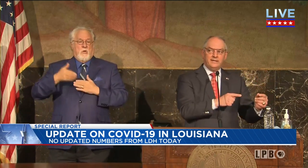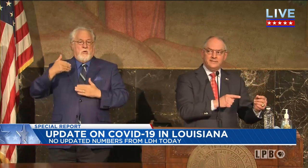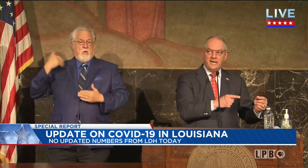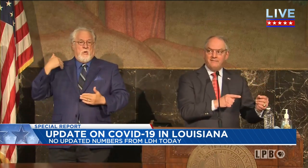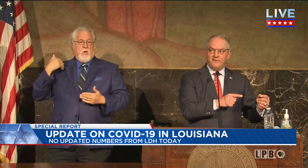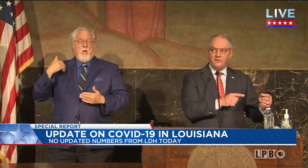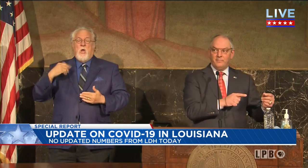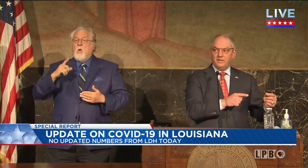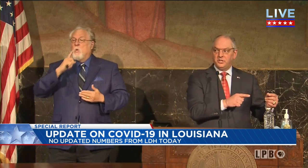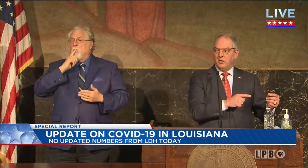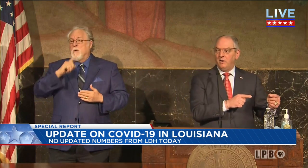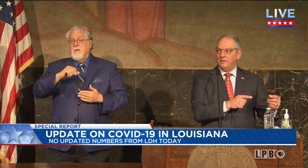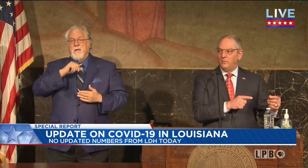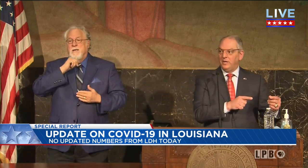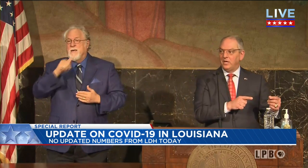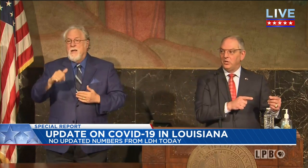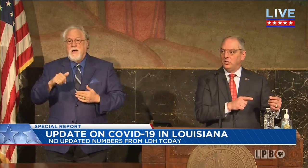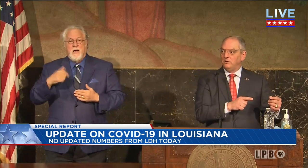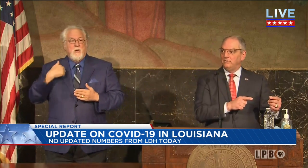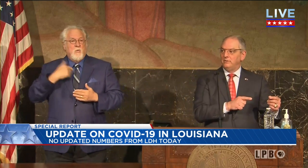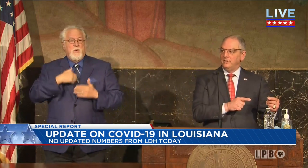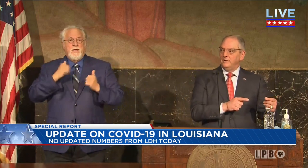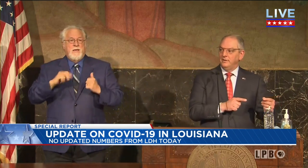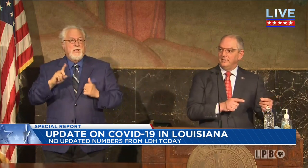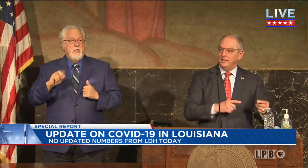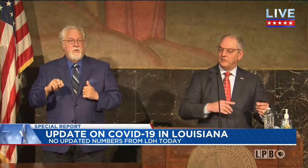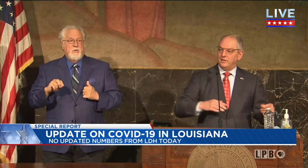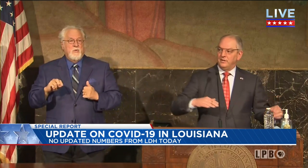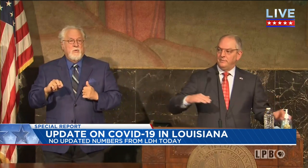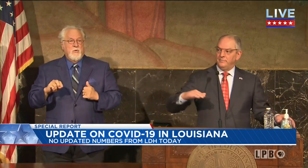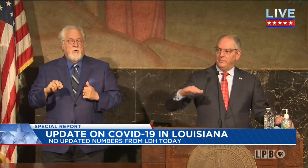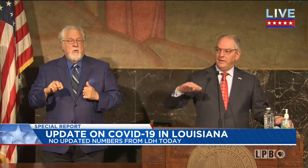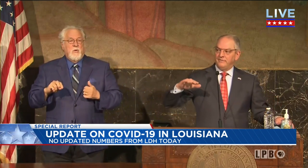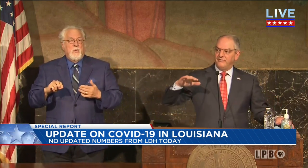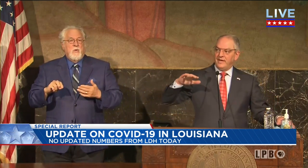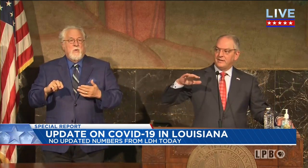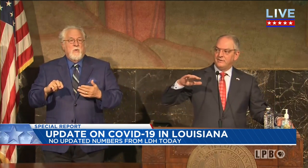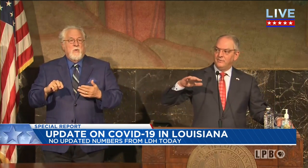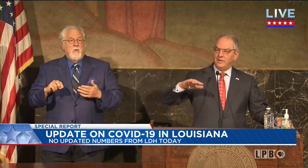RELATE BACK TO ACTIVITY THAT HAPPENED 2 WEEKS AGO OR LONGER.